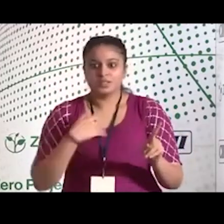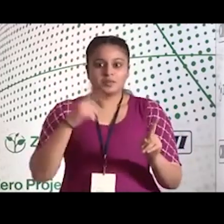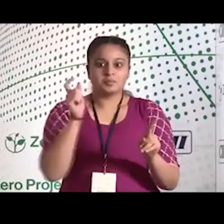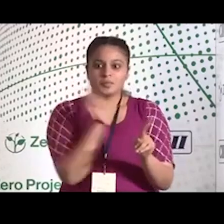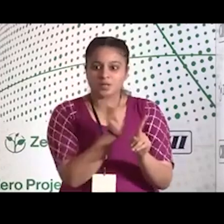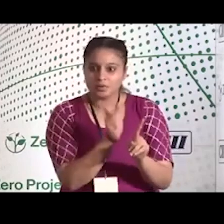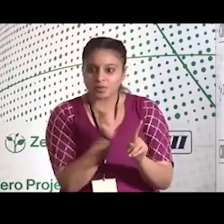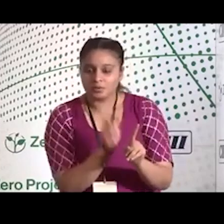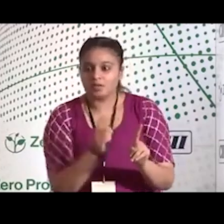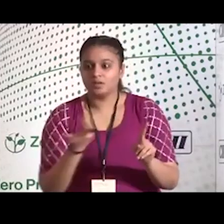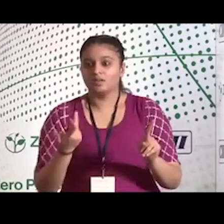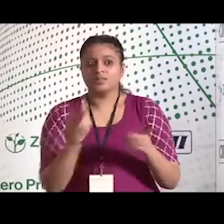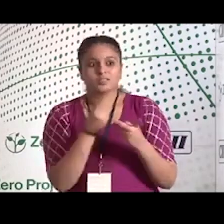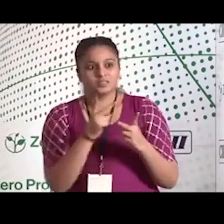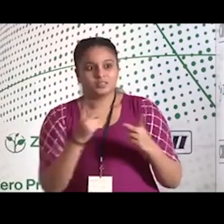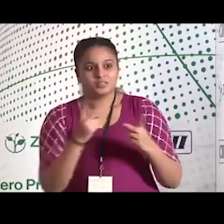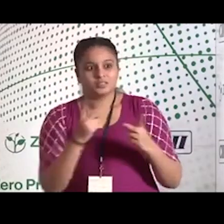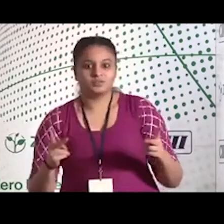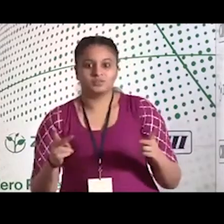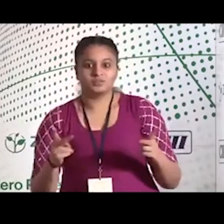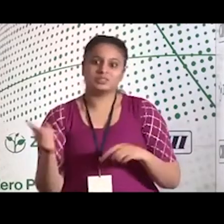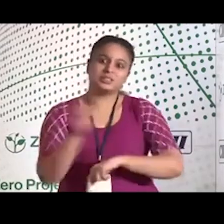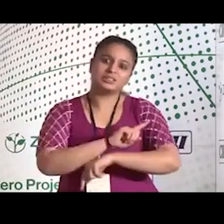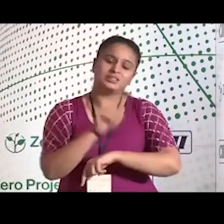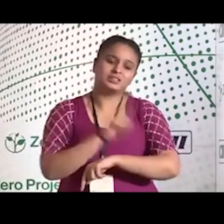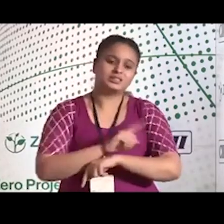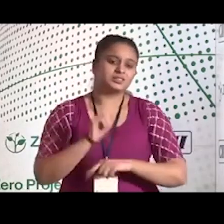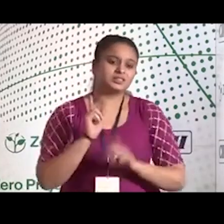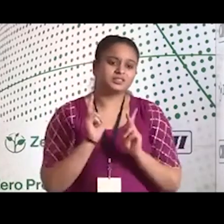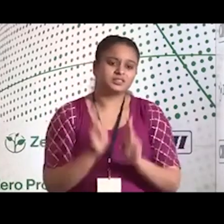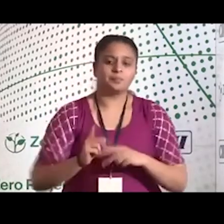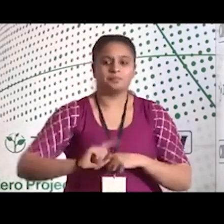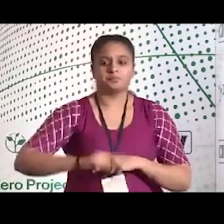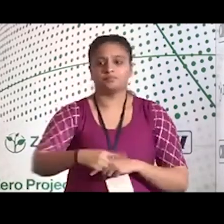or not even got to Kenyatta or Martin.